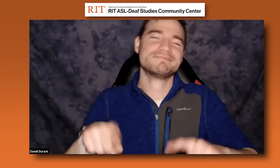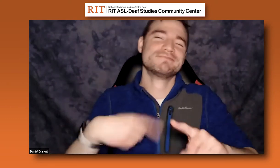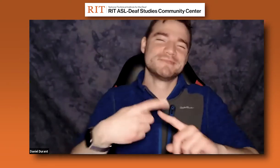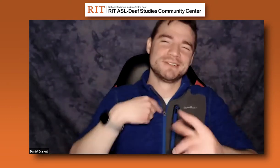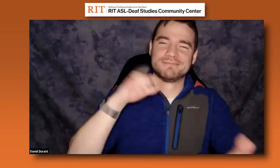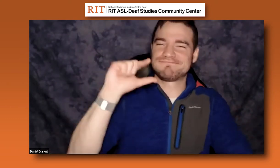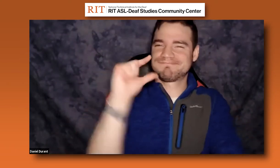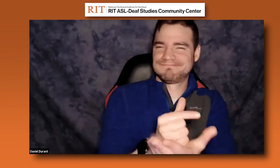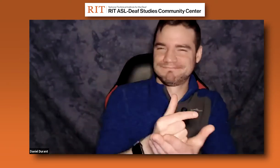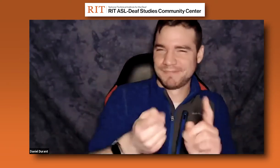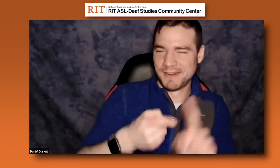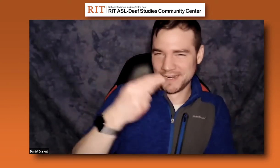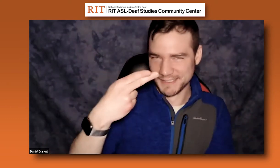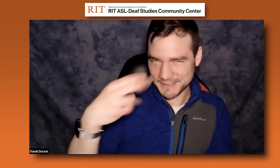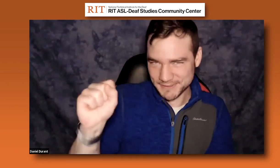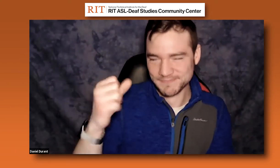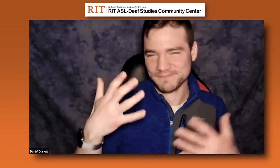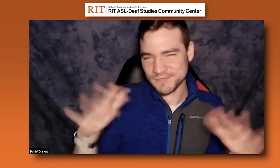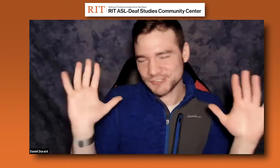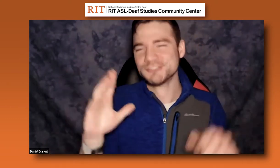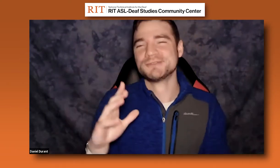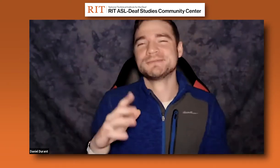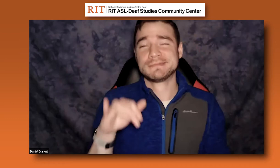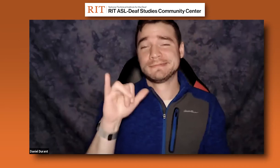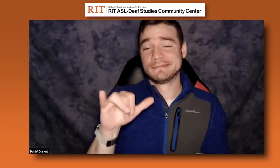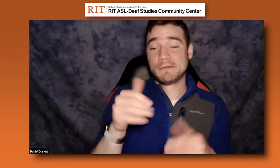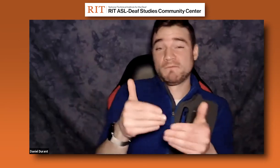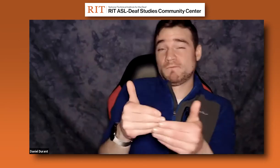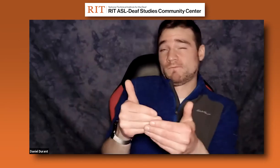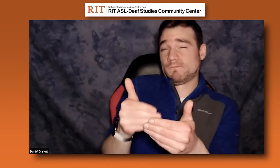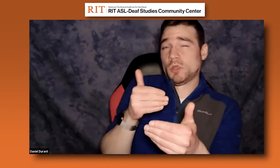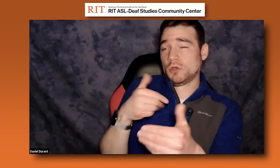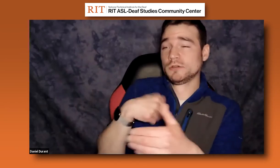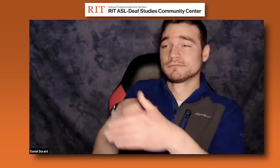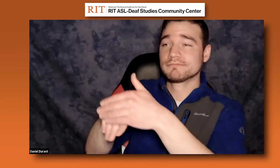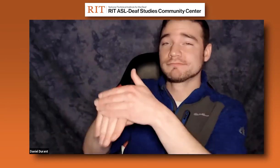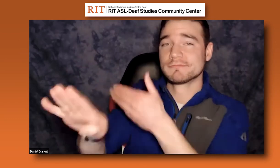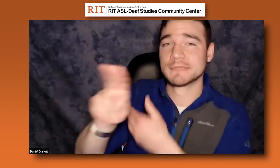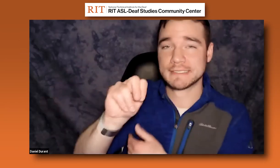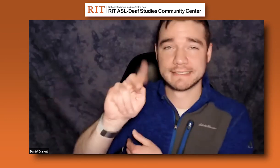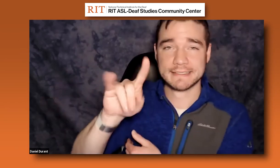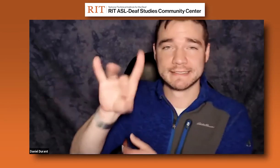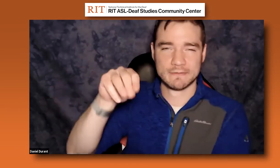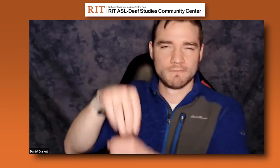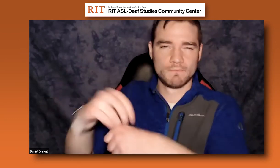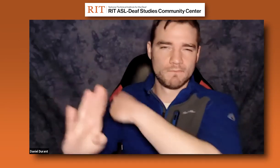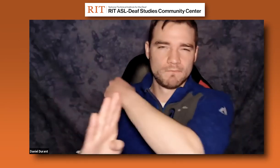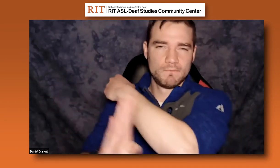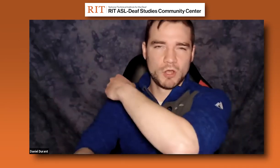and so I graduated finally from high school and came to NTID.